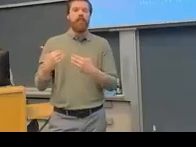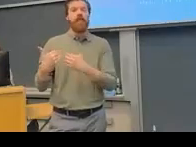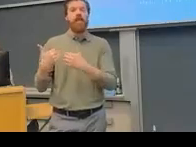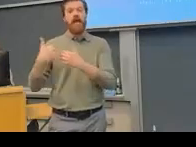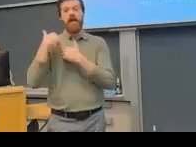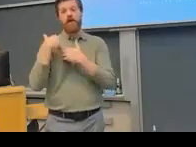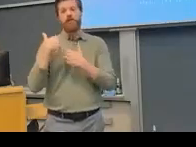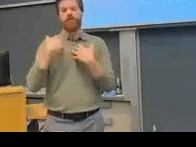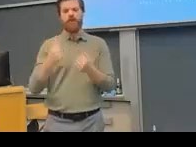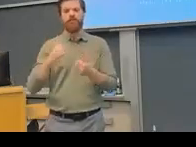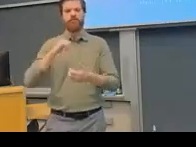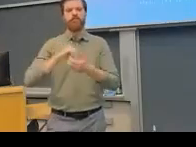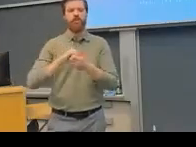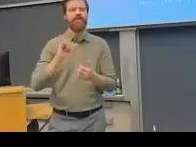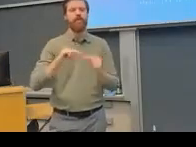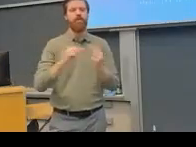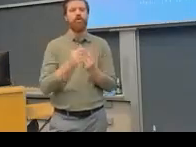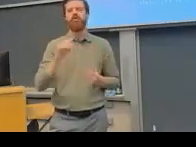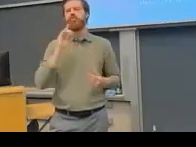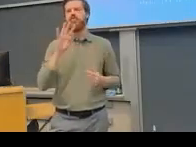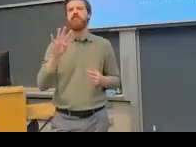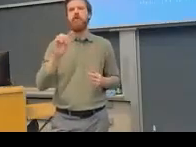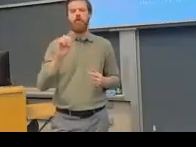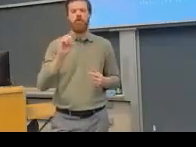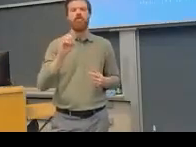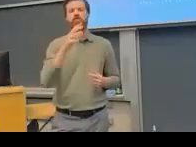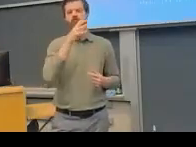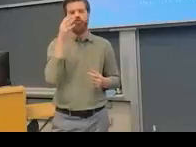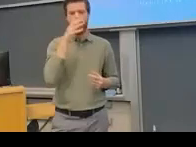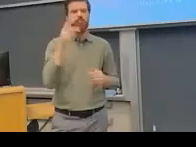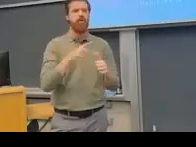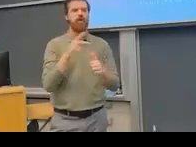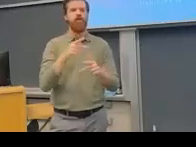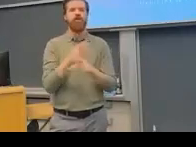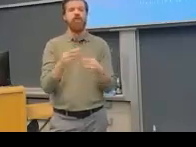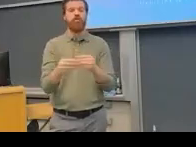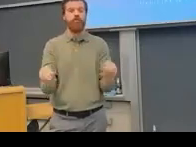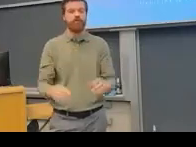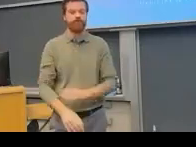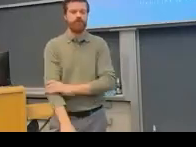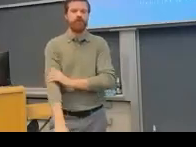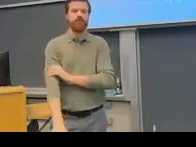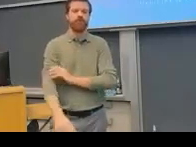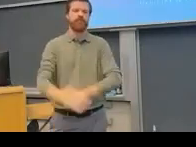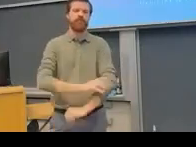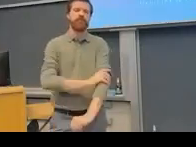is a group of 40 rural primary care offices and then we get all the referrals for the hospital